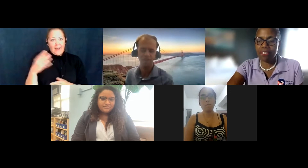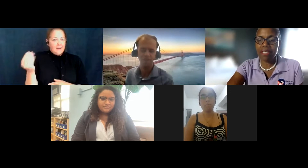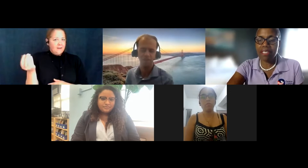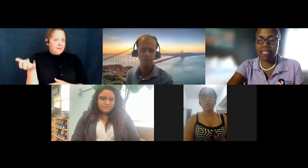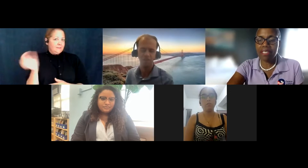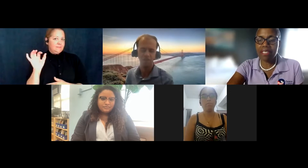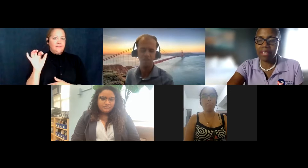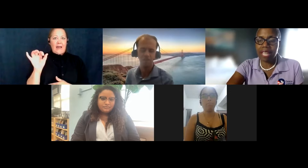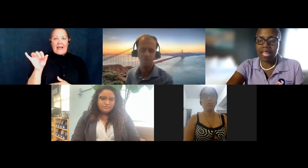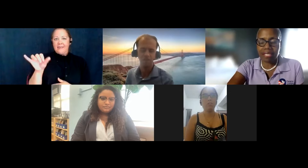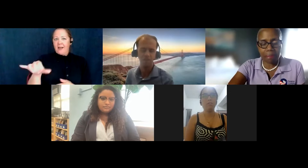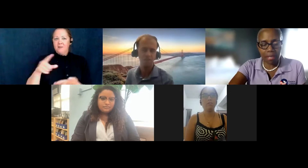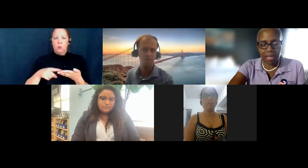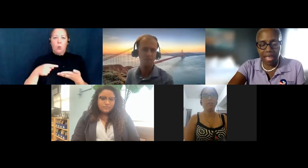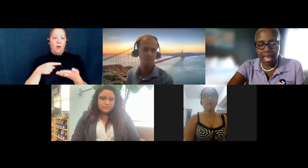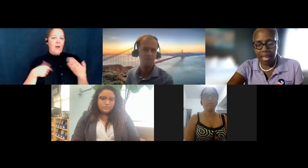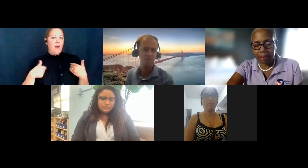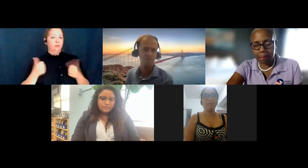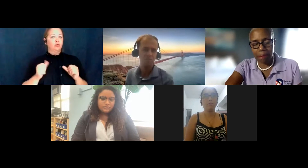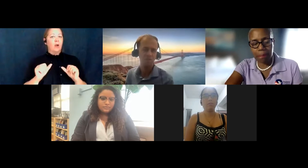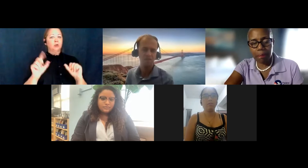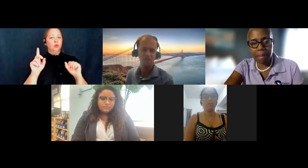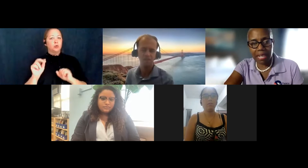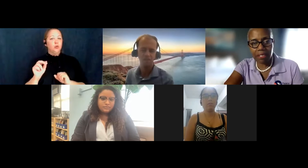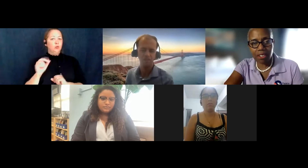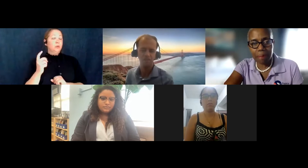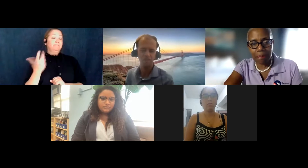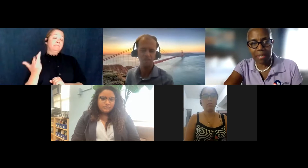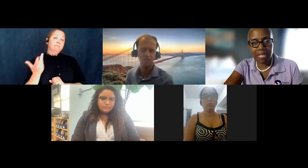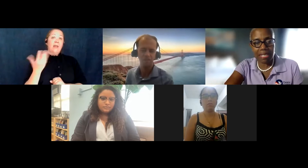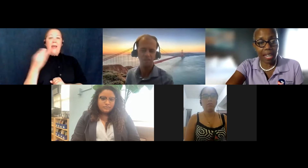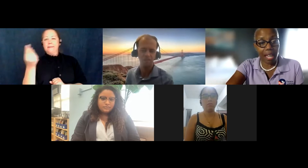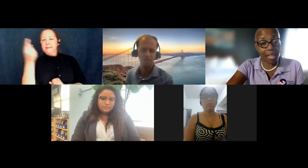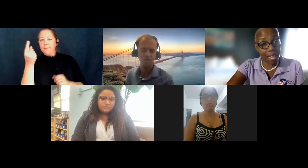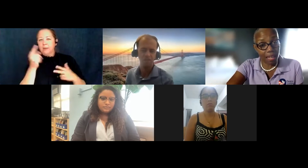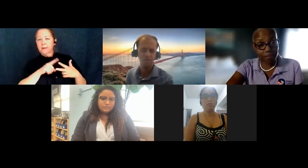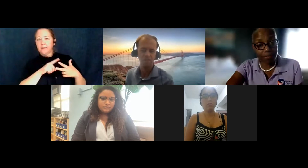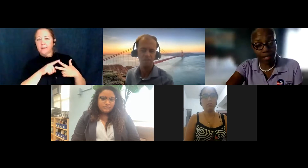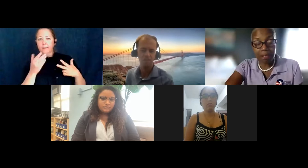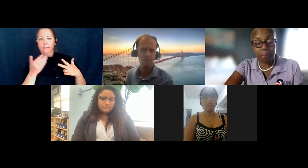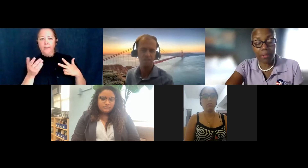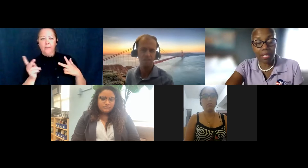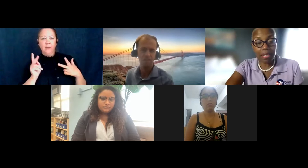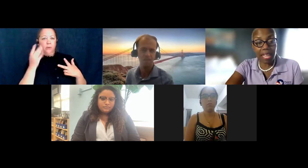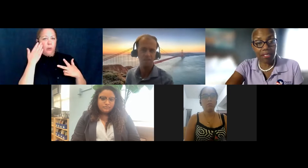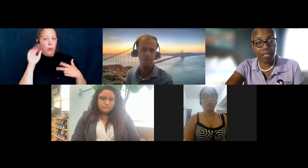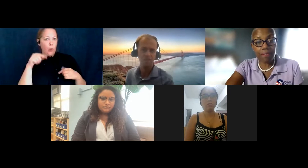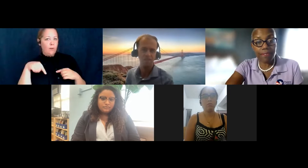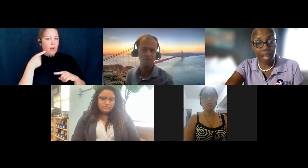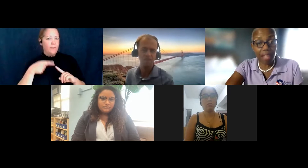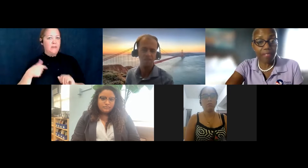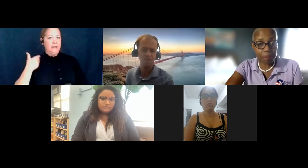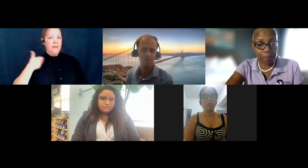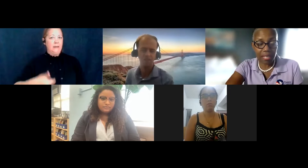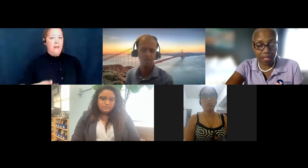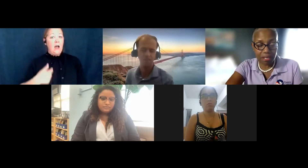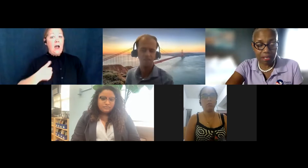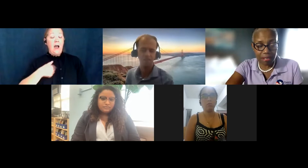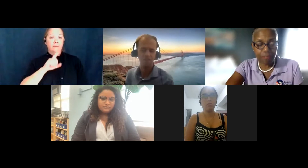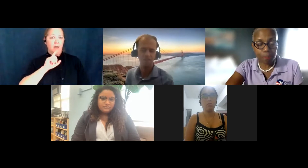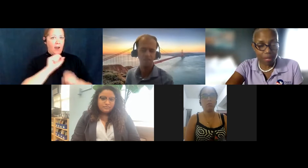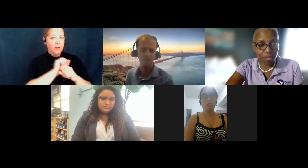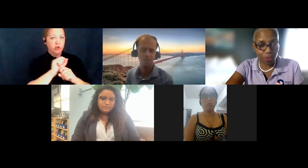to do. Something people may not know about me is I have put in five applications for Peace Corps.